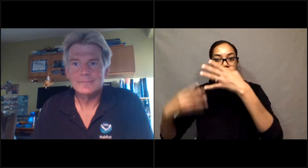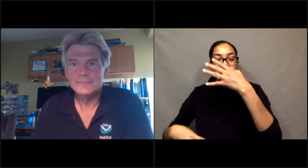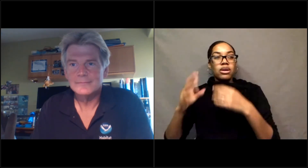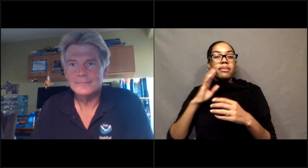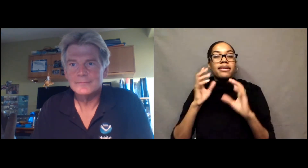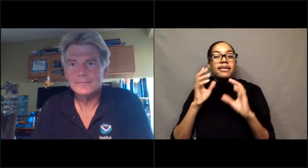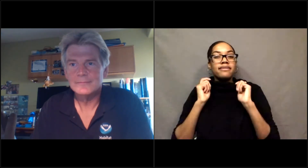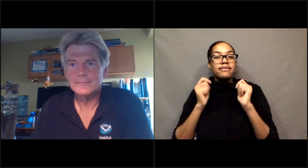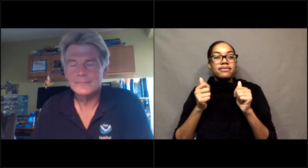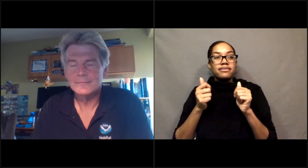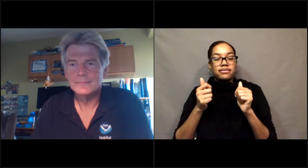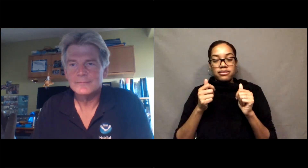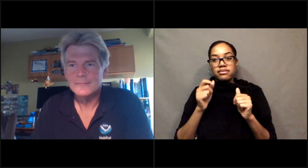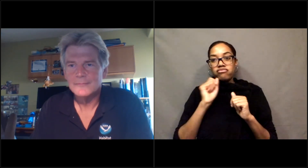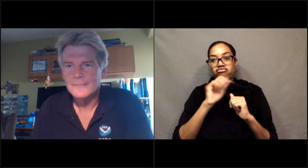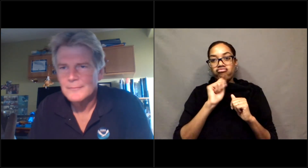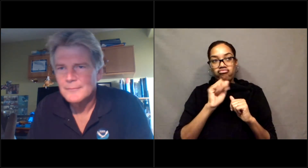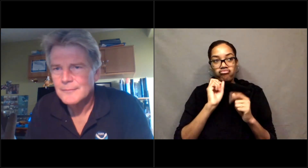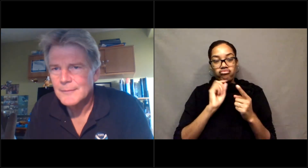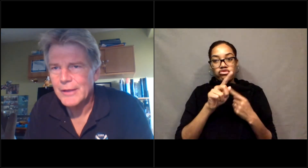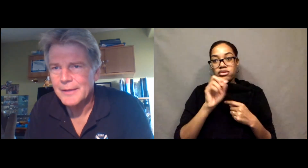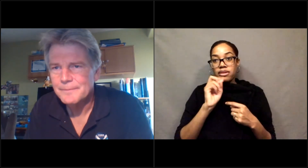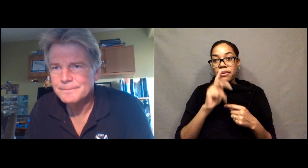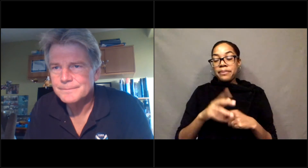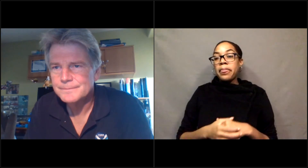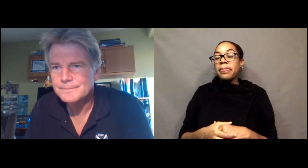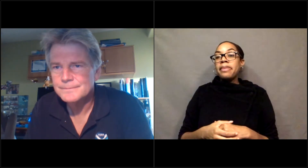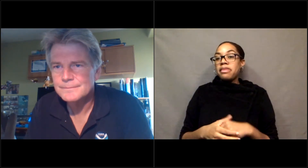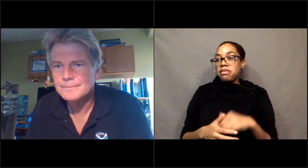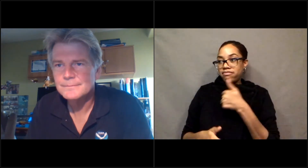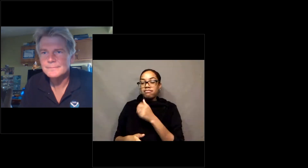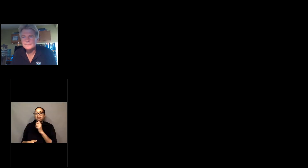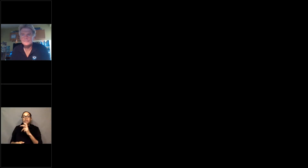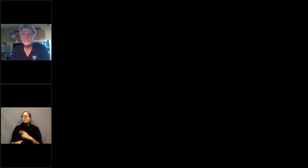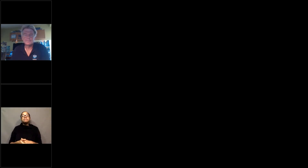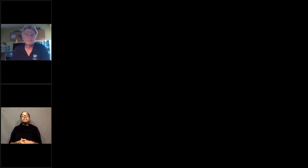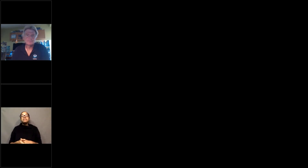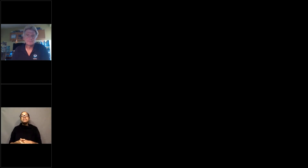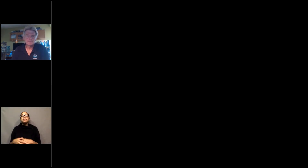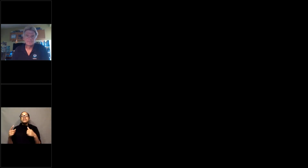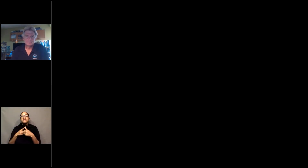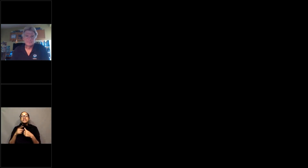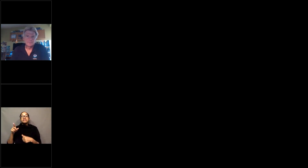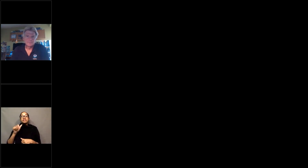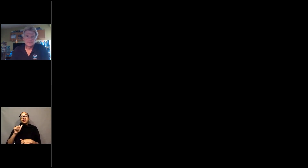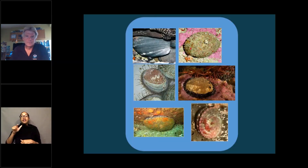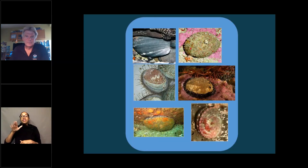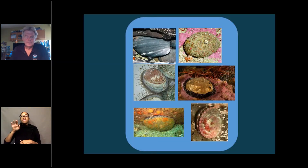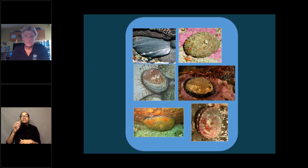so we should be able to answer a lot of these. All right. - Okay. [Grace] So Alice is wondering how much do they weigh?